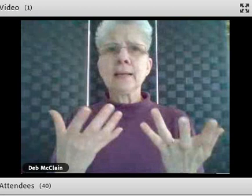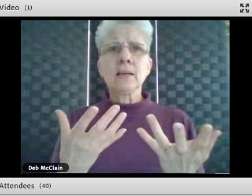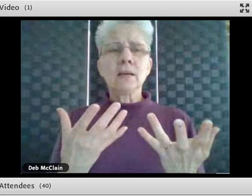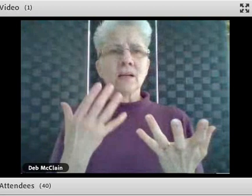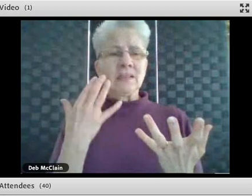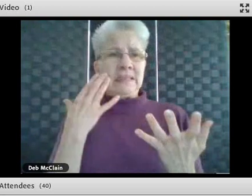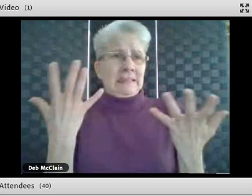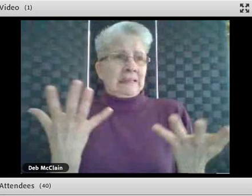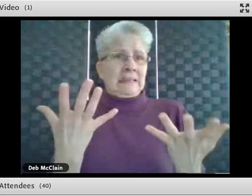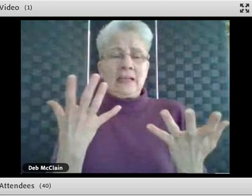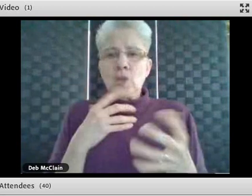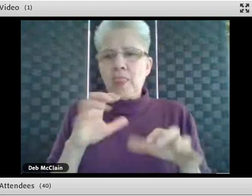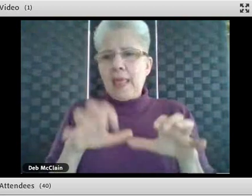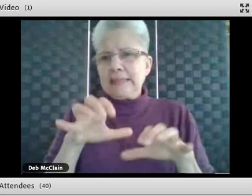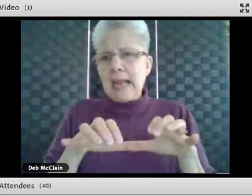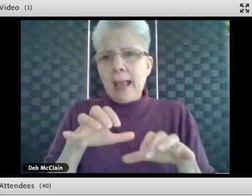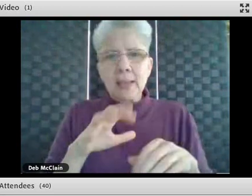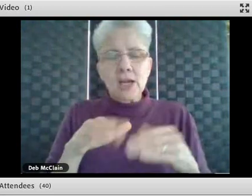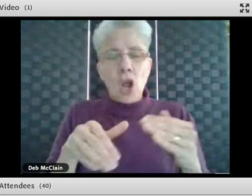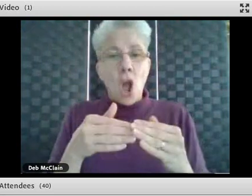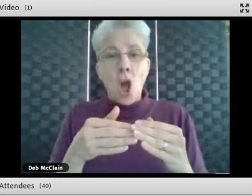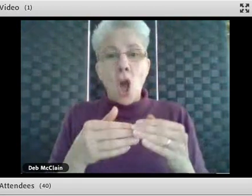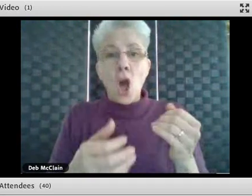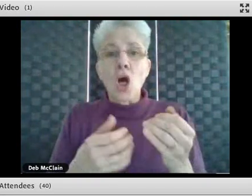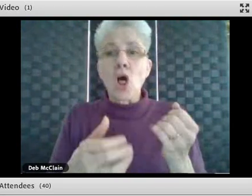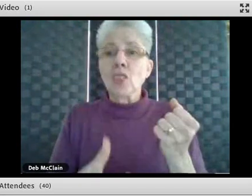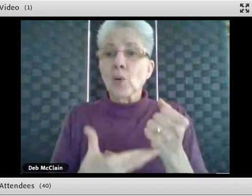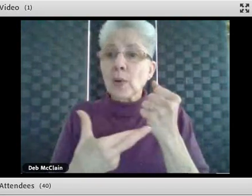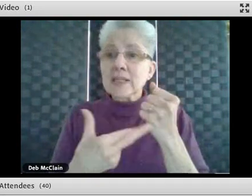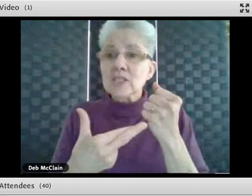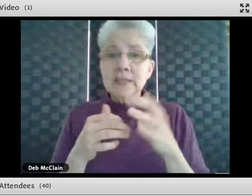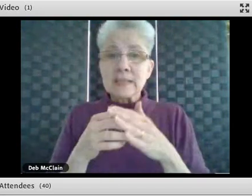What do I type in to get all of the resources in my collection,